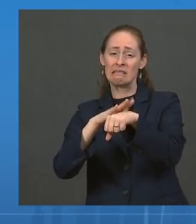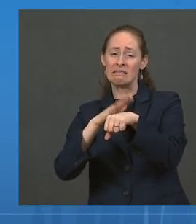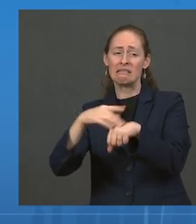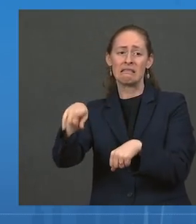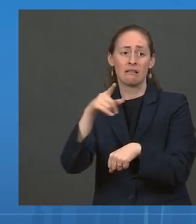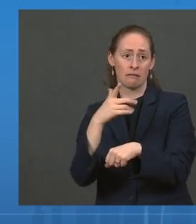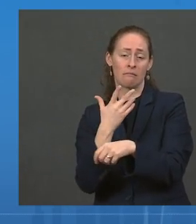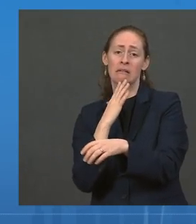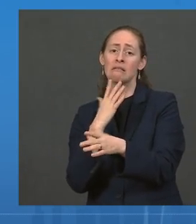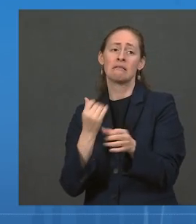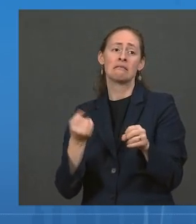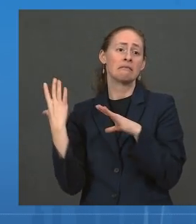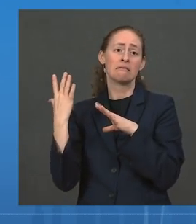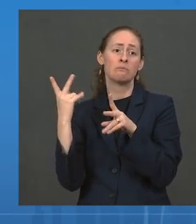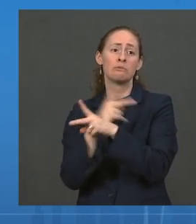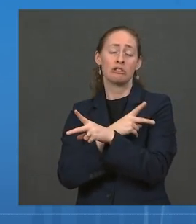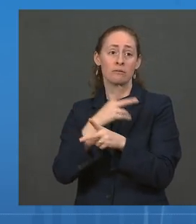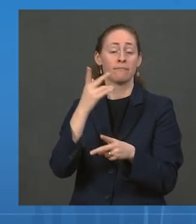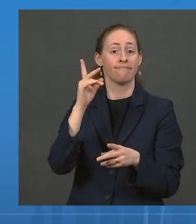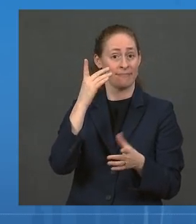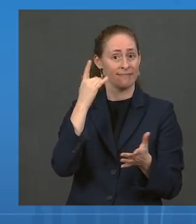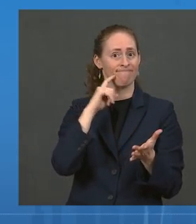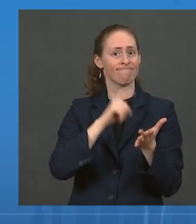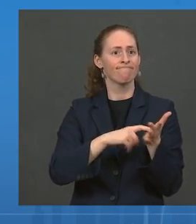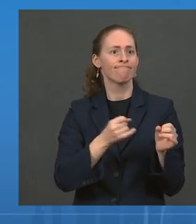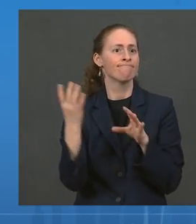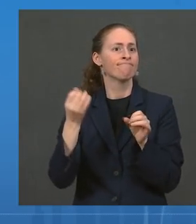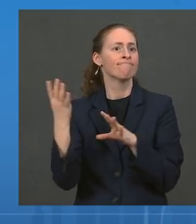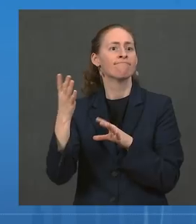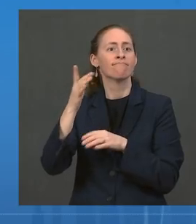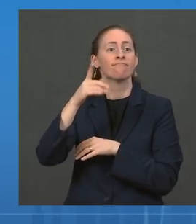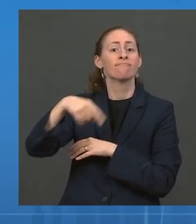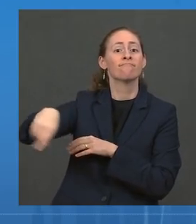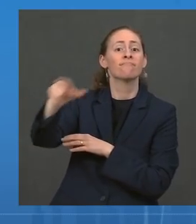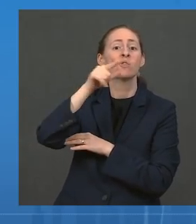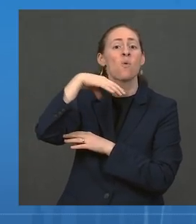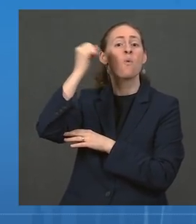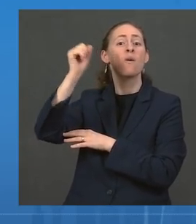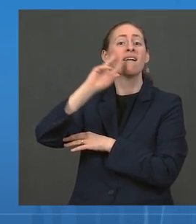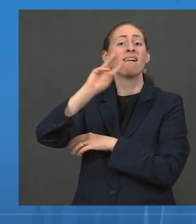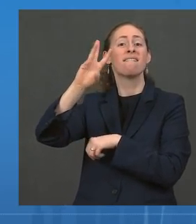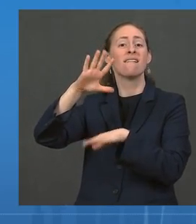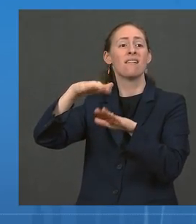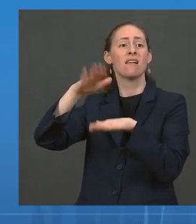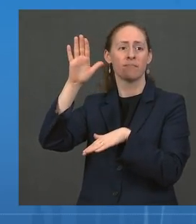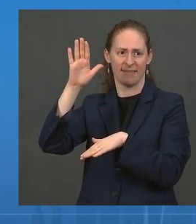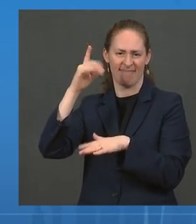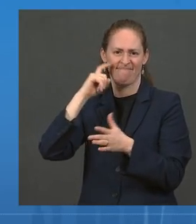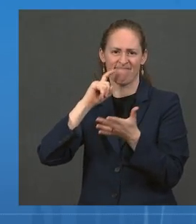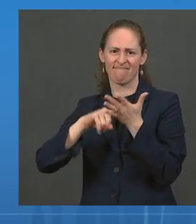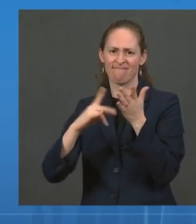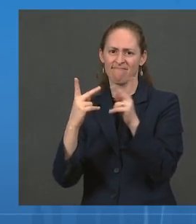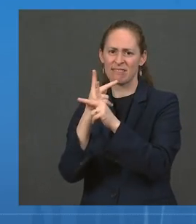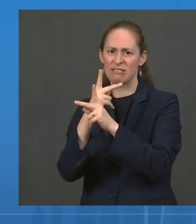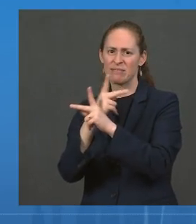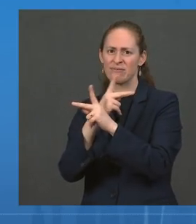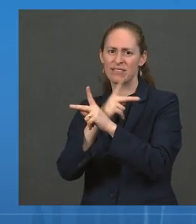visits among adults age 65 and older, which are now again higher than they are for younger age groups.